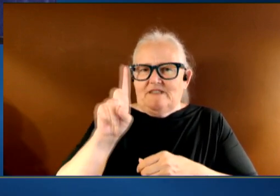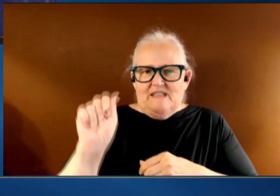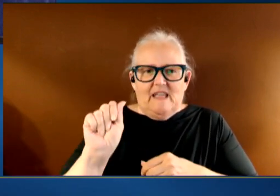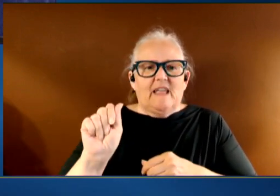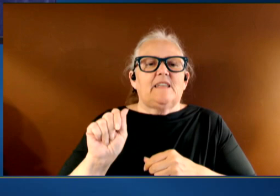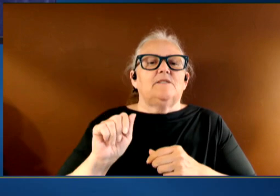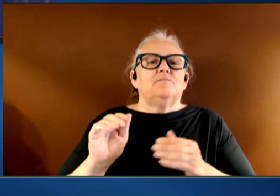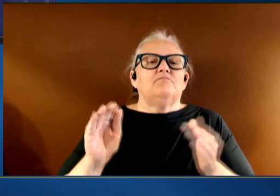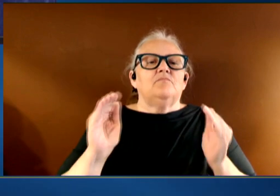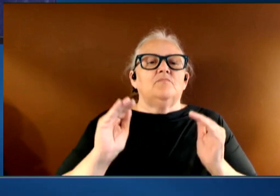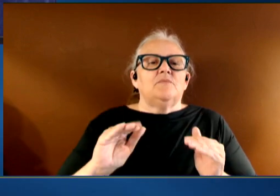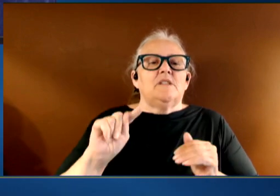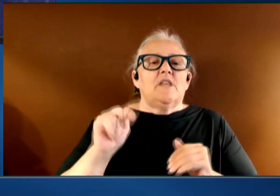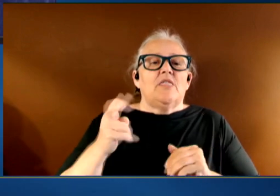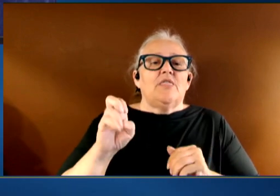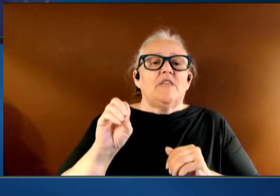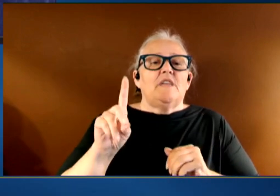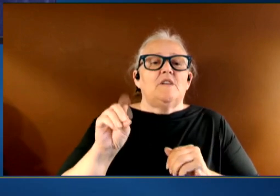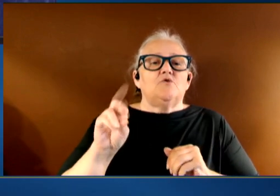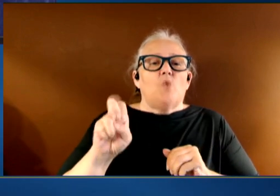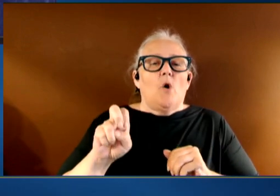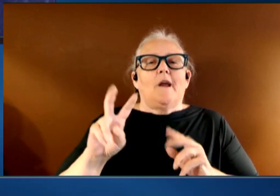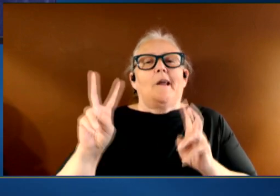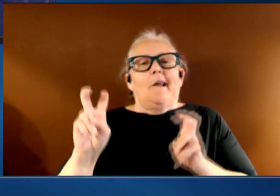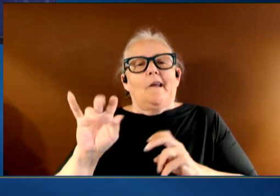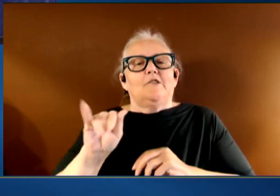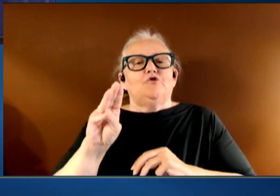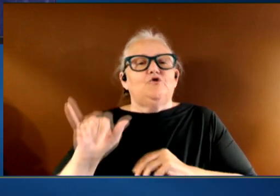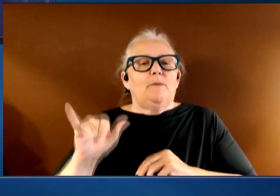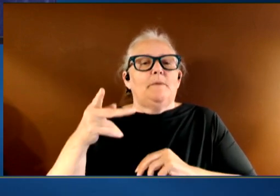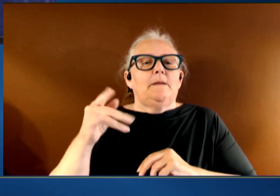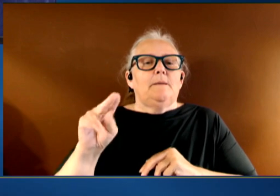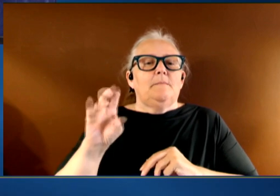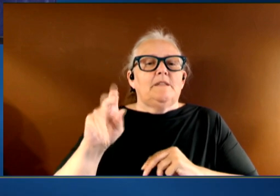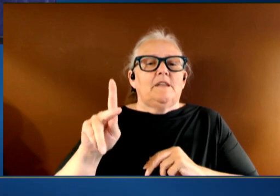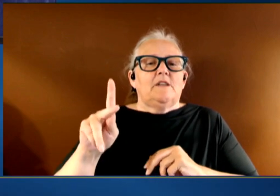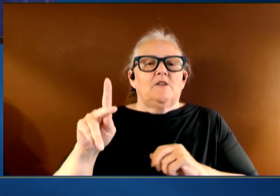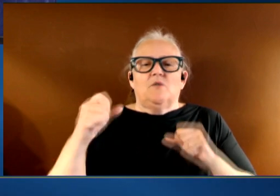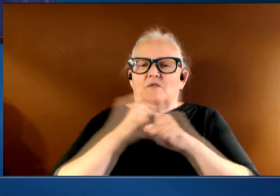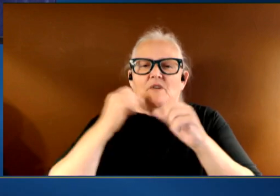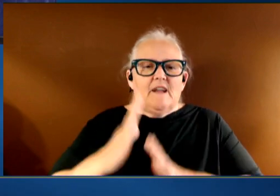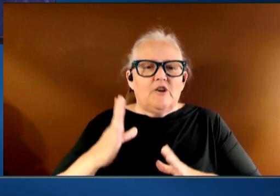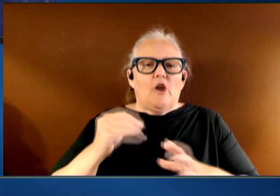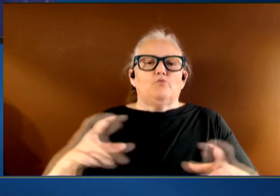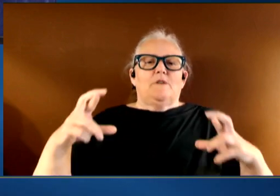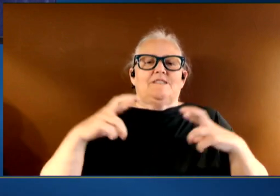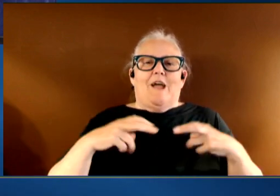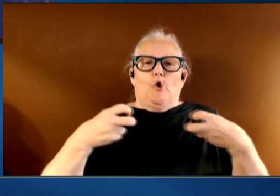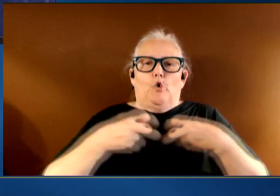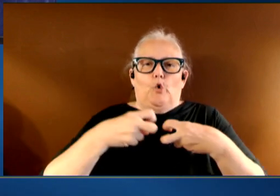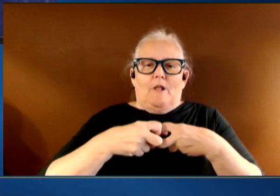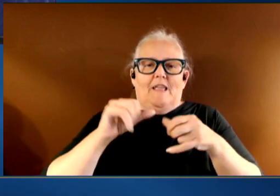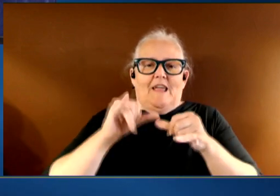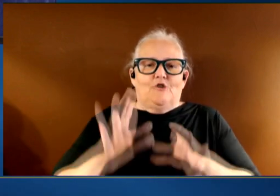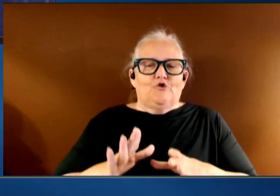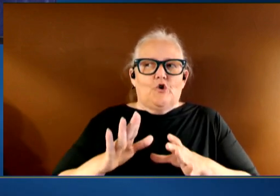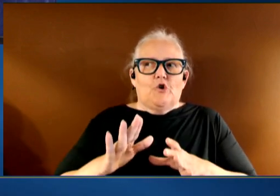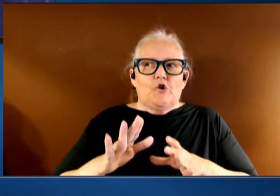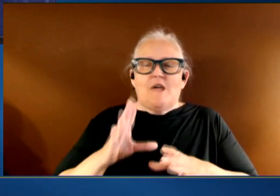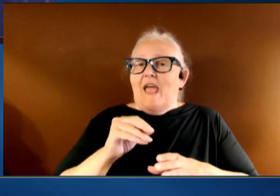Theodore Jimmy Pinnick [spelled phonetically], Warrior and retired nuclear engineer from Suffolk, Virginia, and he refused to give me any nuclear secrets when I asked.